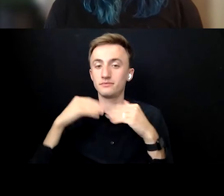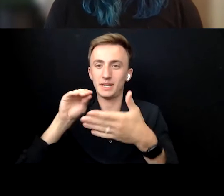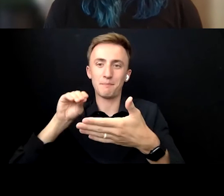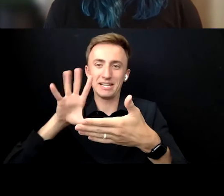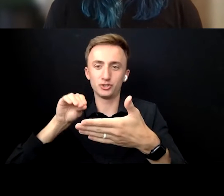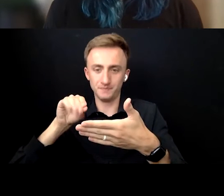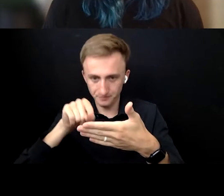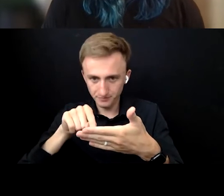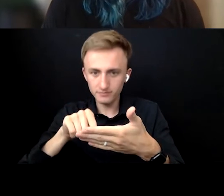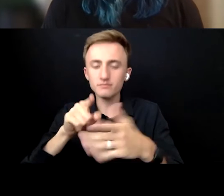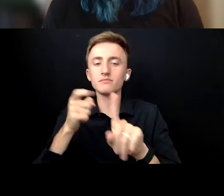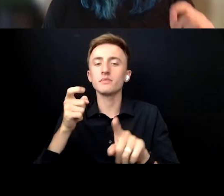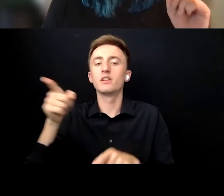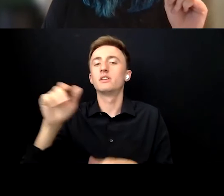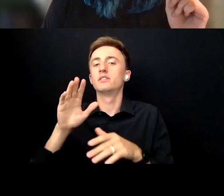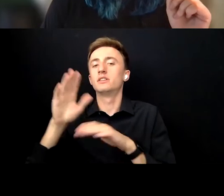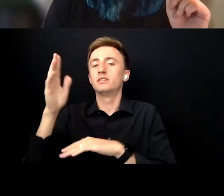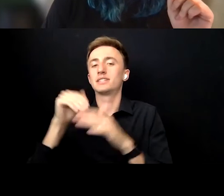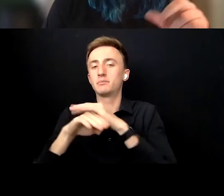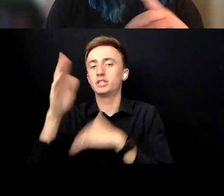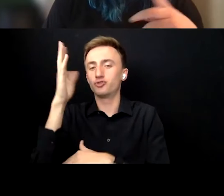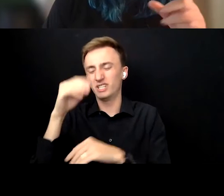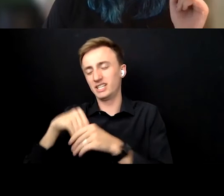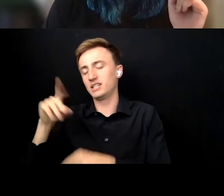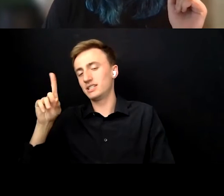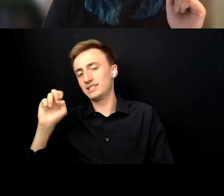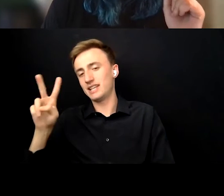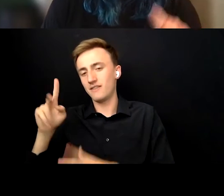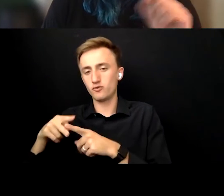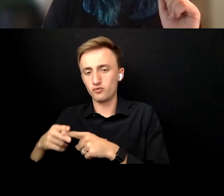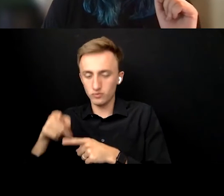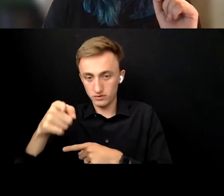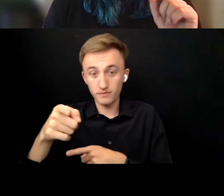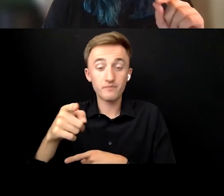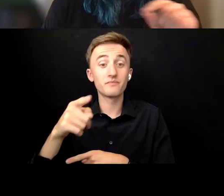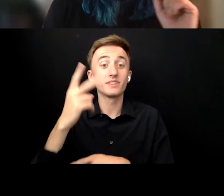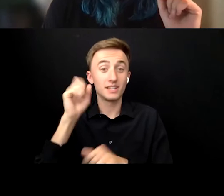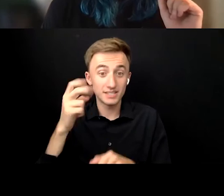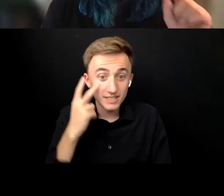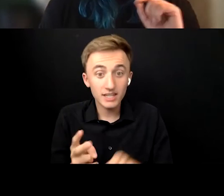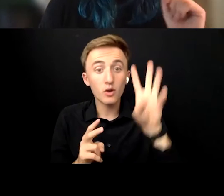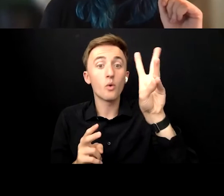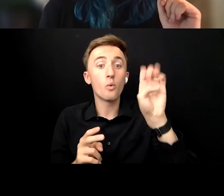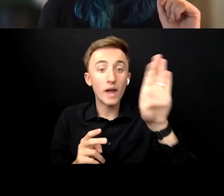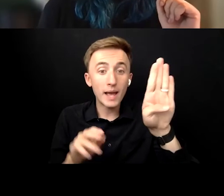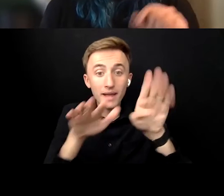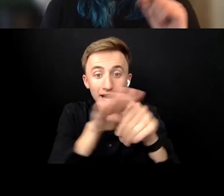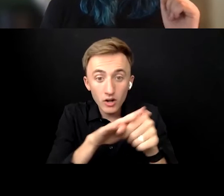DevTools. And I can see the title of the page is Siteimprove: Siteimprove's software -- digital